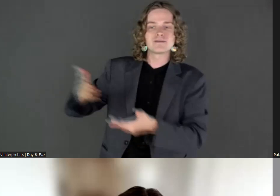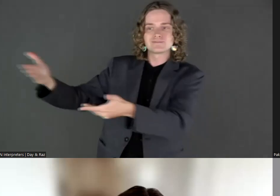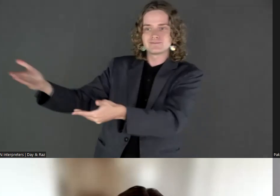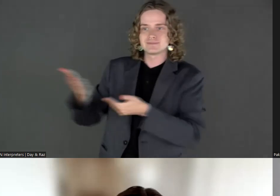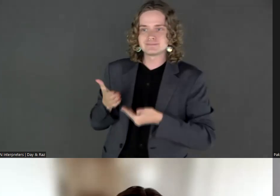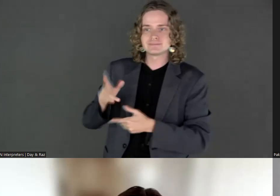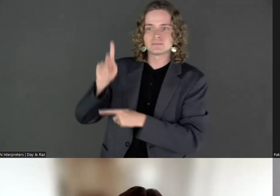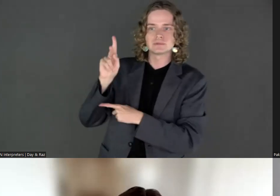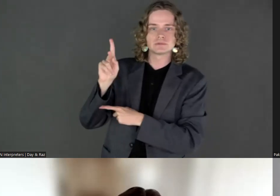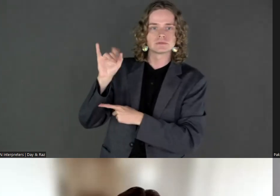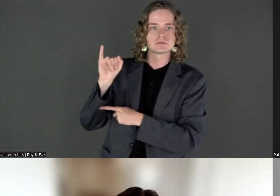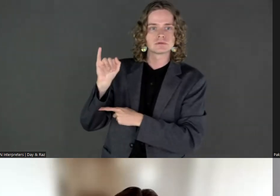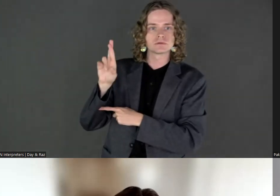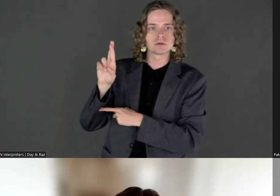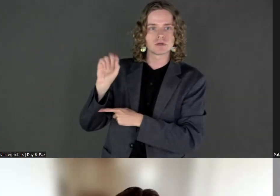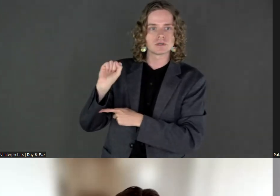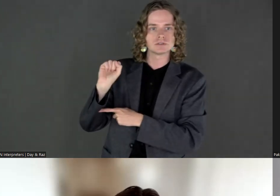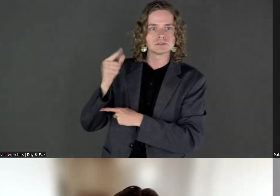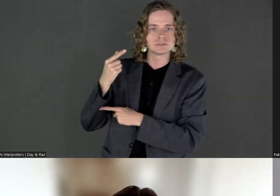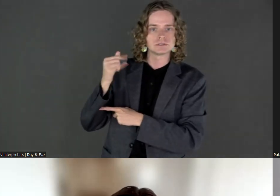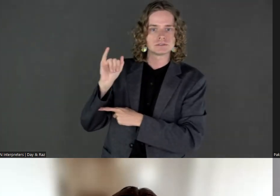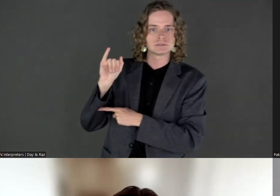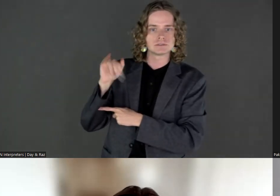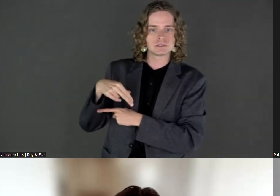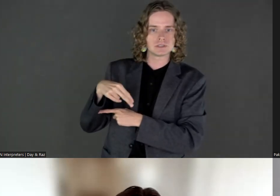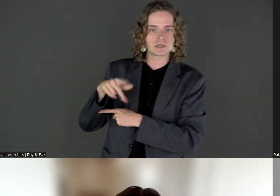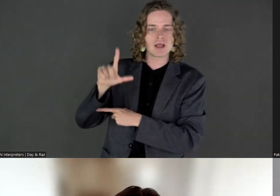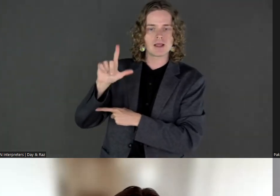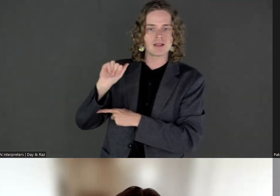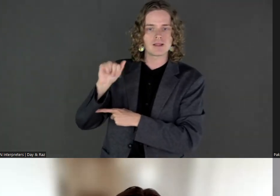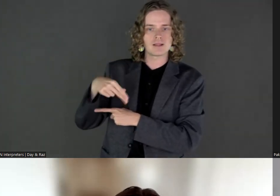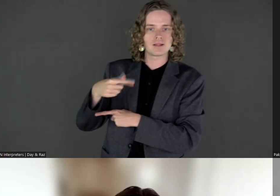Group co chair to provide the key take aways of this session. Kirsten, the floor is yours.